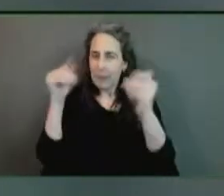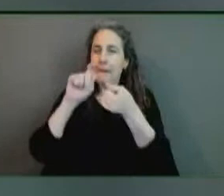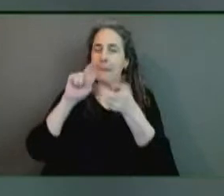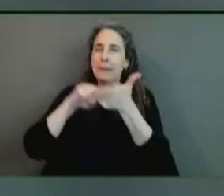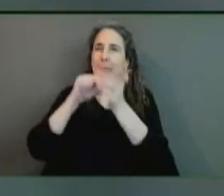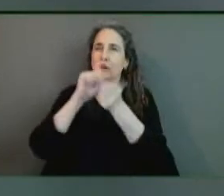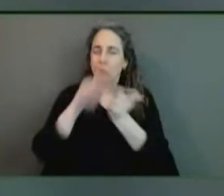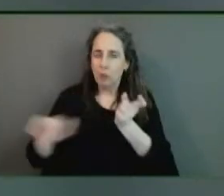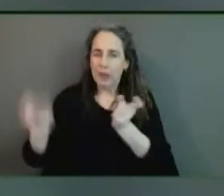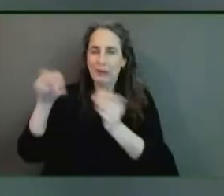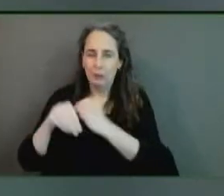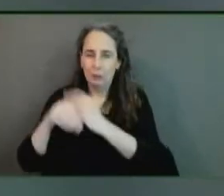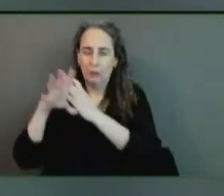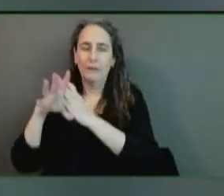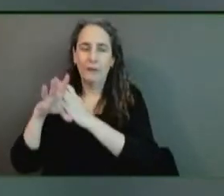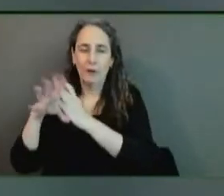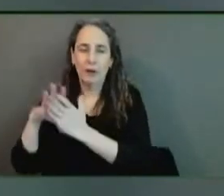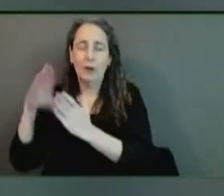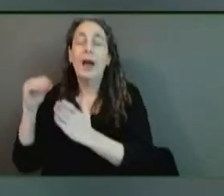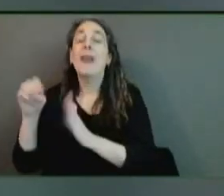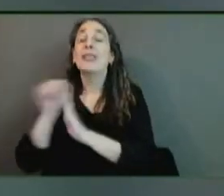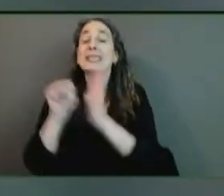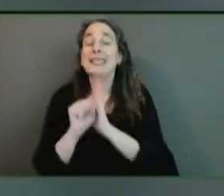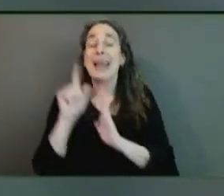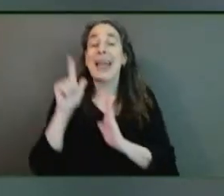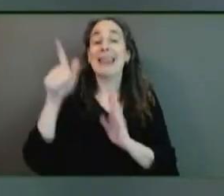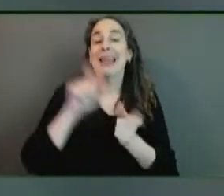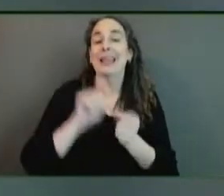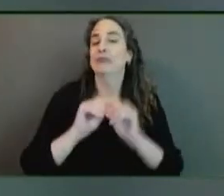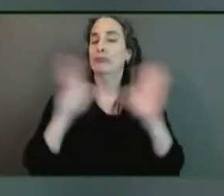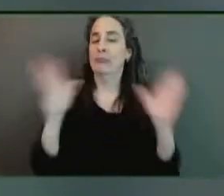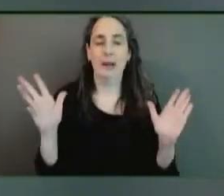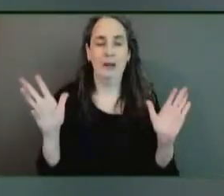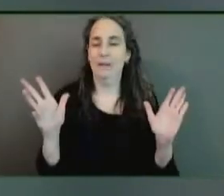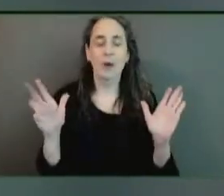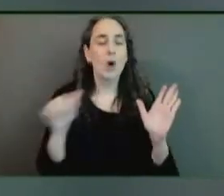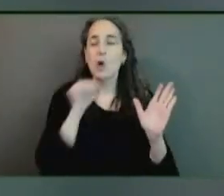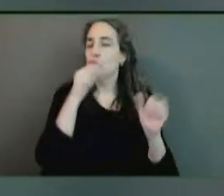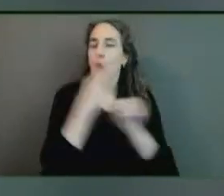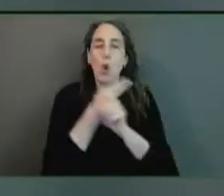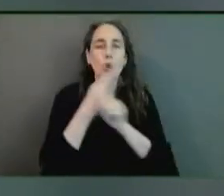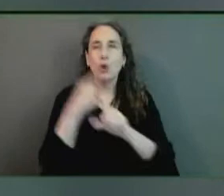threshold to consider whether schools should transition to virtual learning. That state